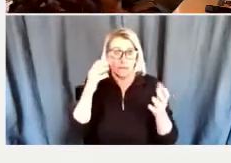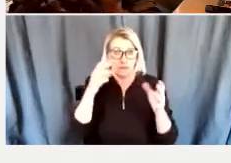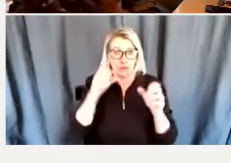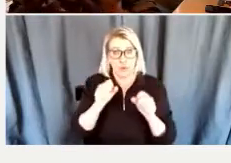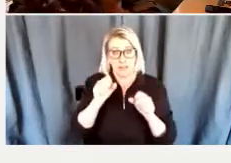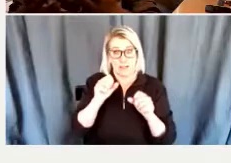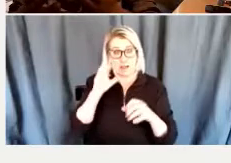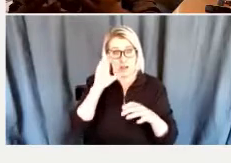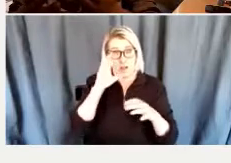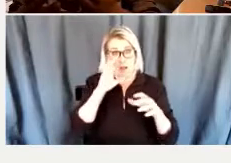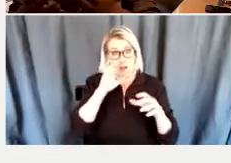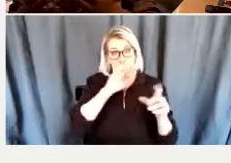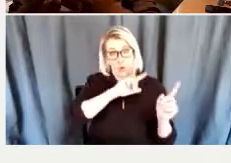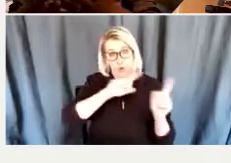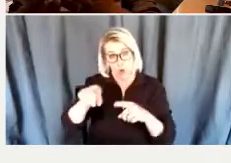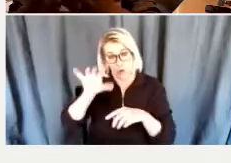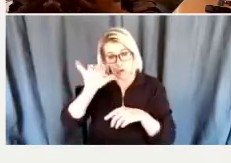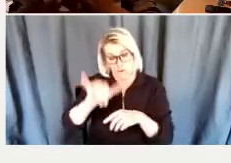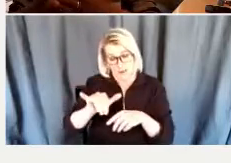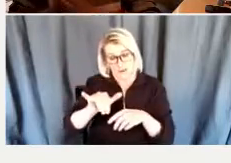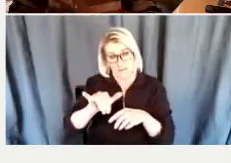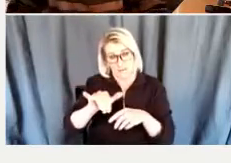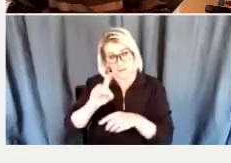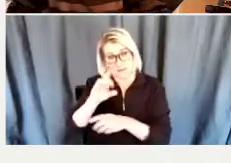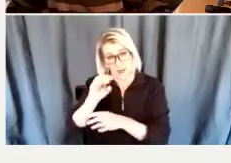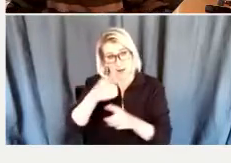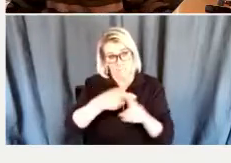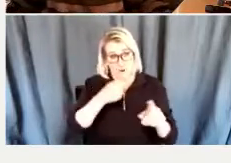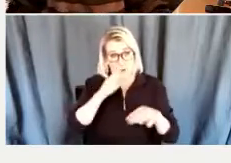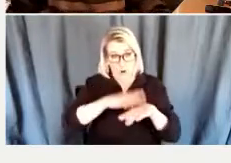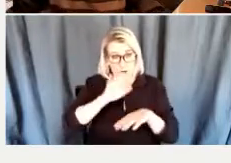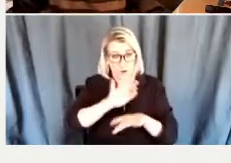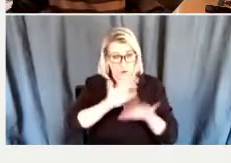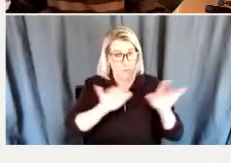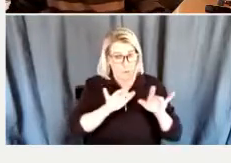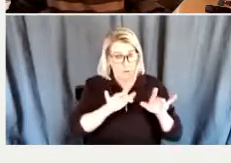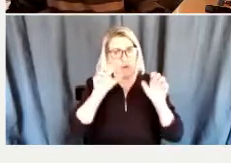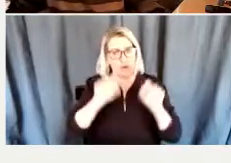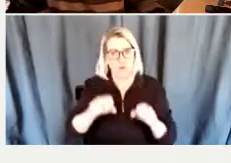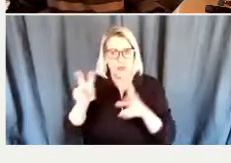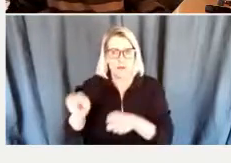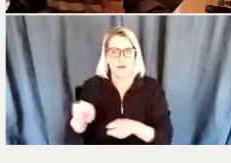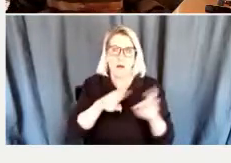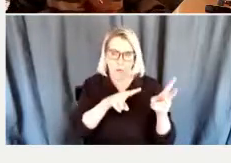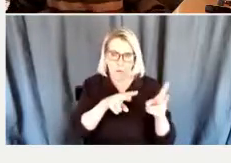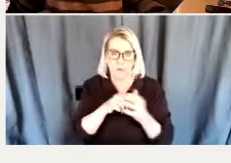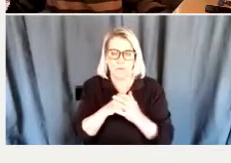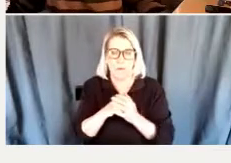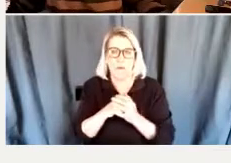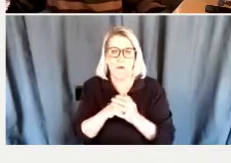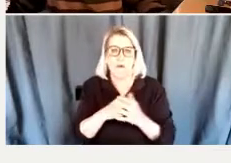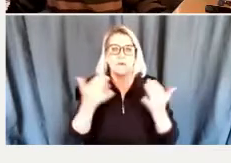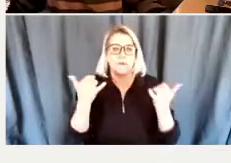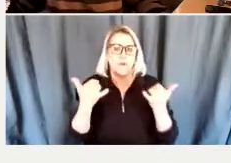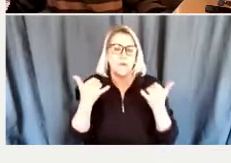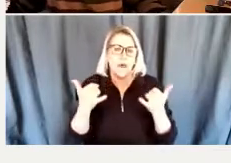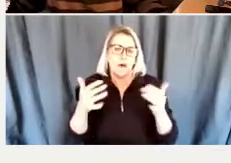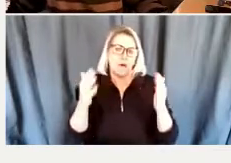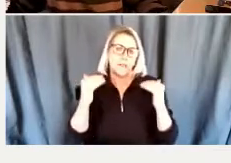document from your computer, then you can upload. So next, I'm going to show you how